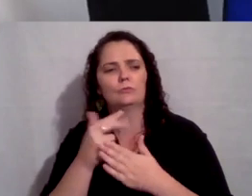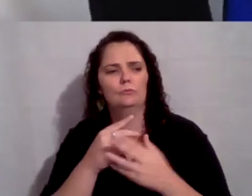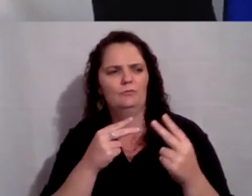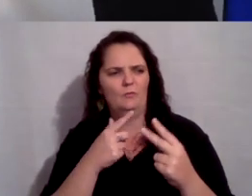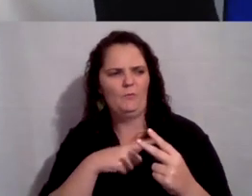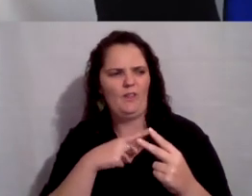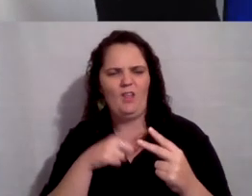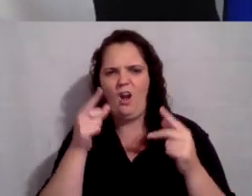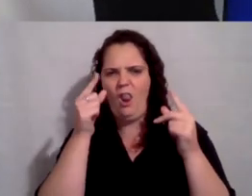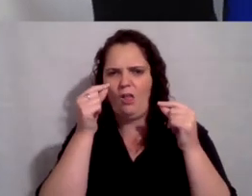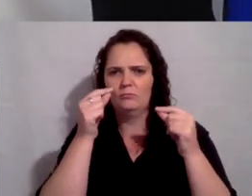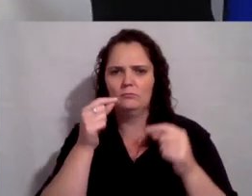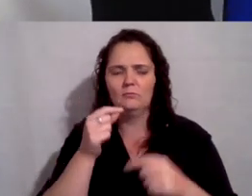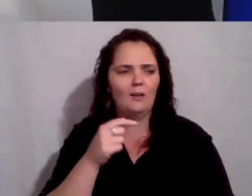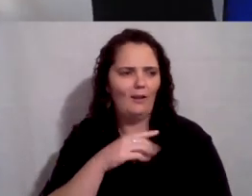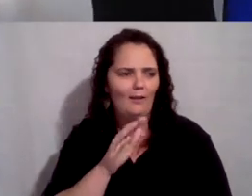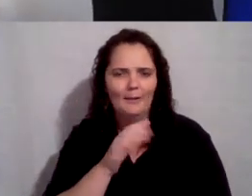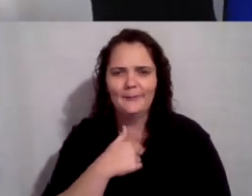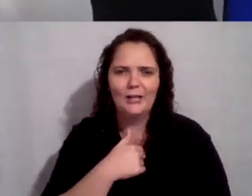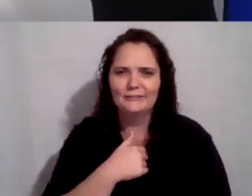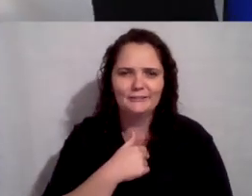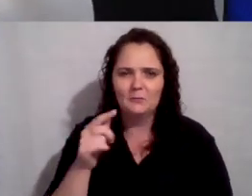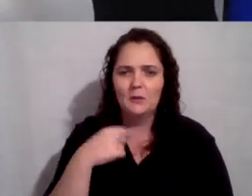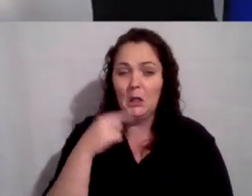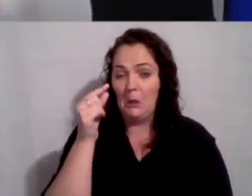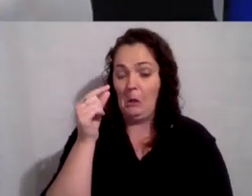and I’m not. Well sometimes I am, but usually I'm not, I'm just squinting